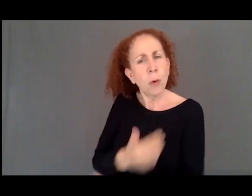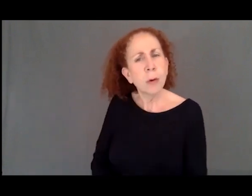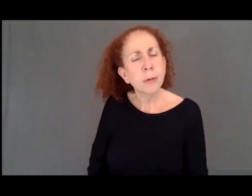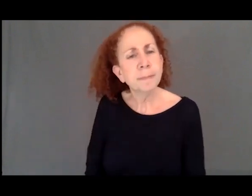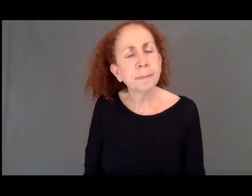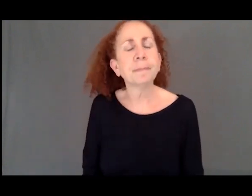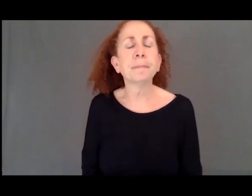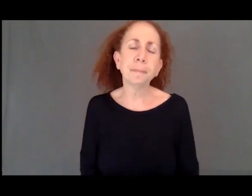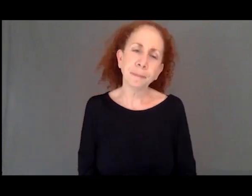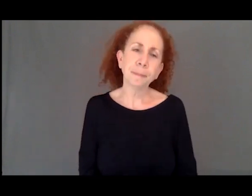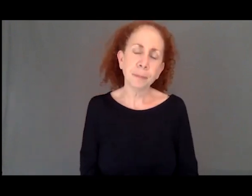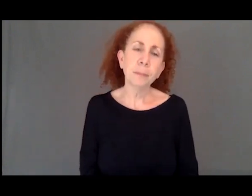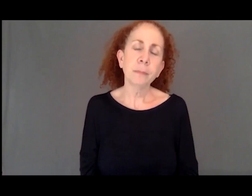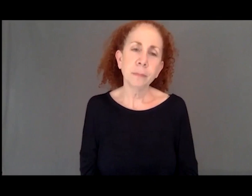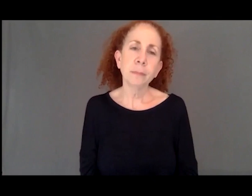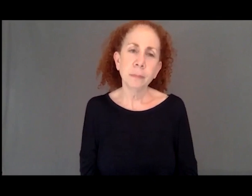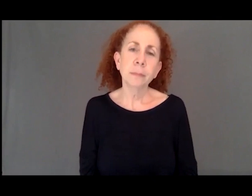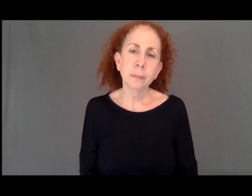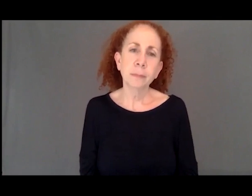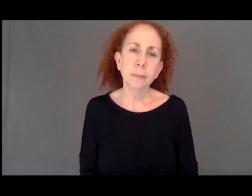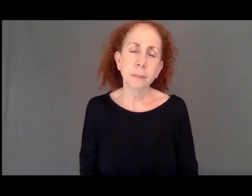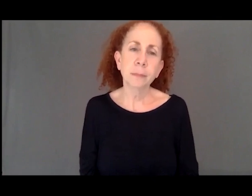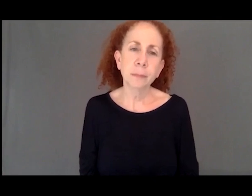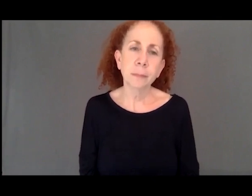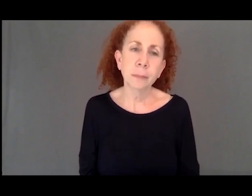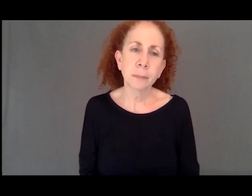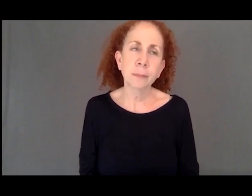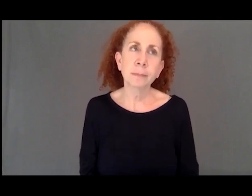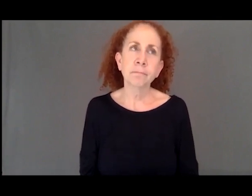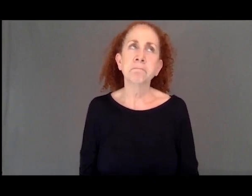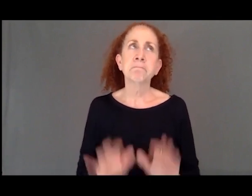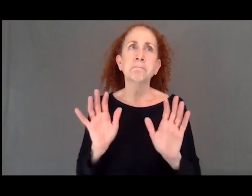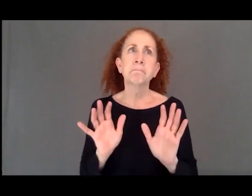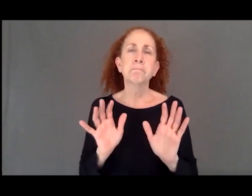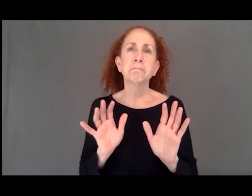Well, I think that whatever country we find ourselves in,